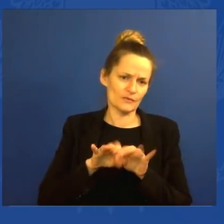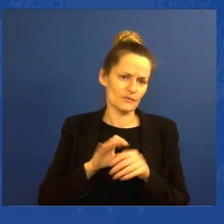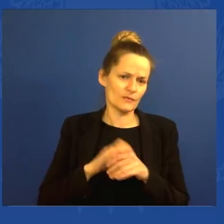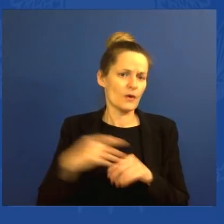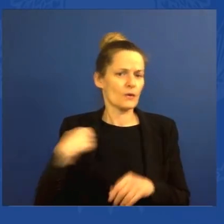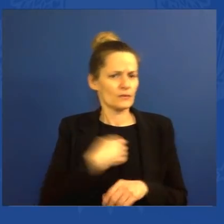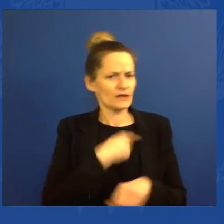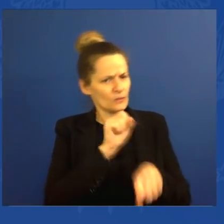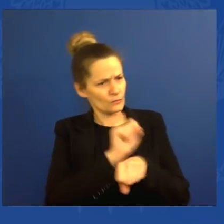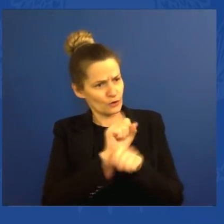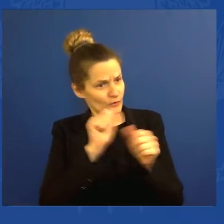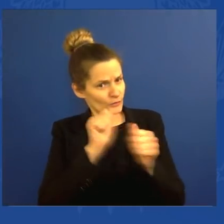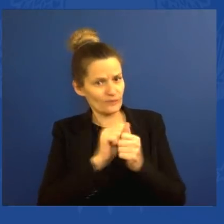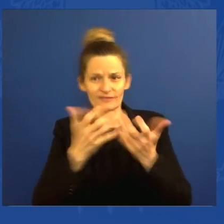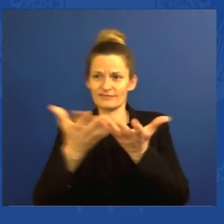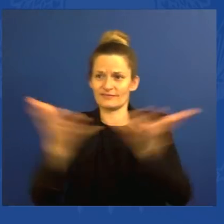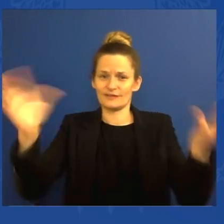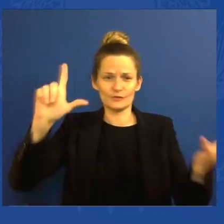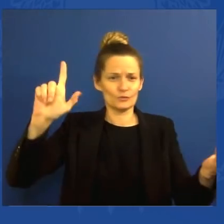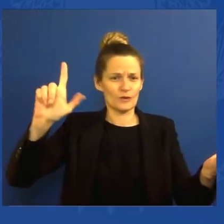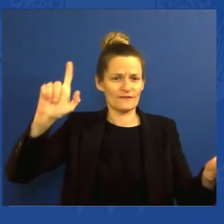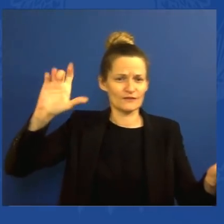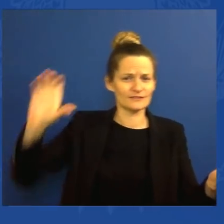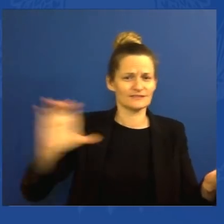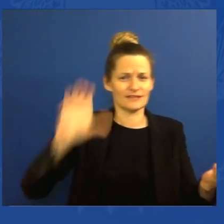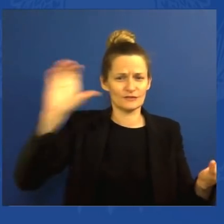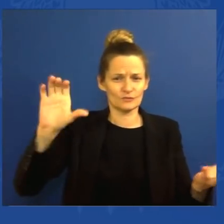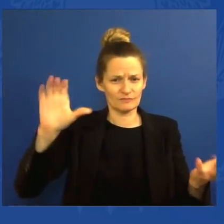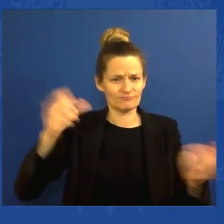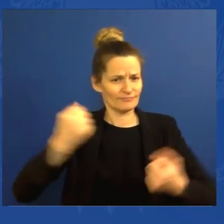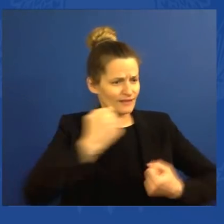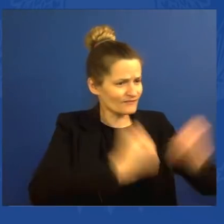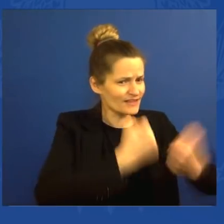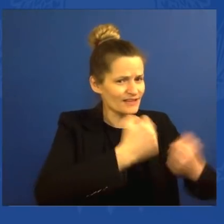and improve fuel efficiency in trucks by 50 percent -- a 50 percent reduction in CO2.